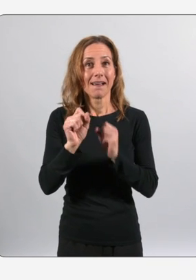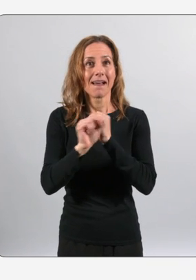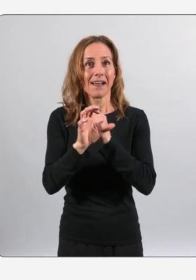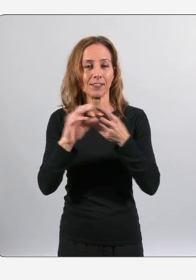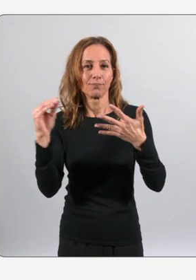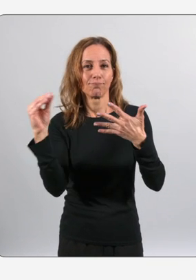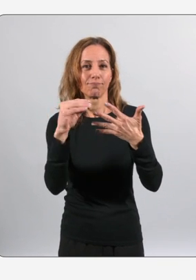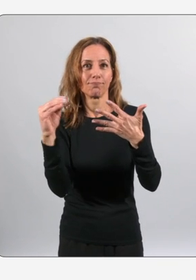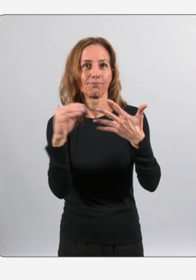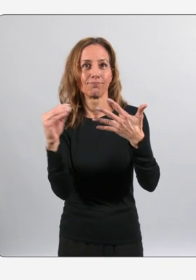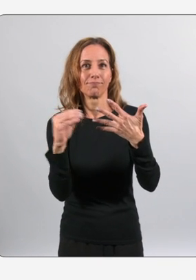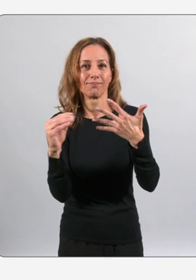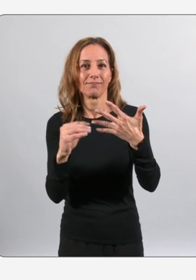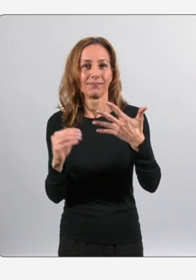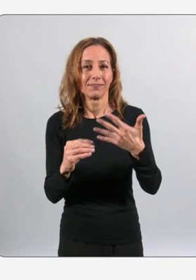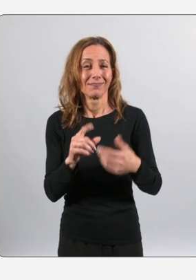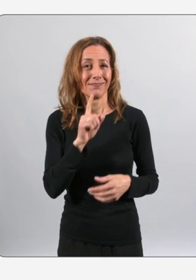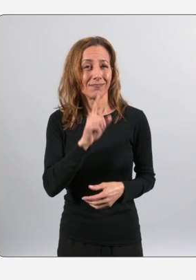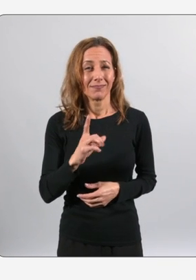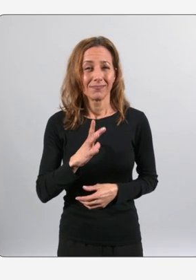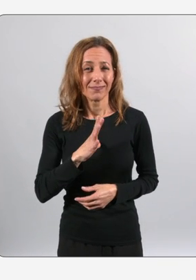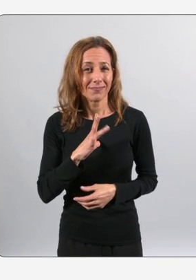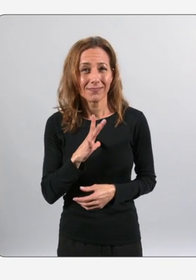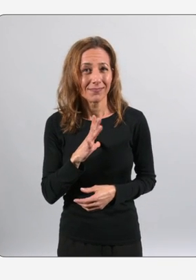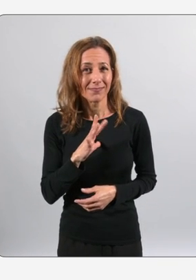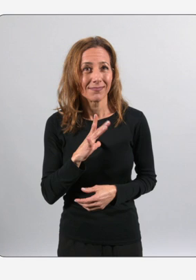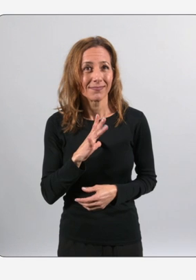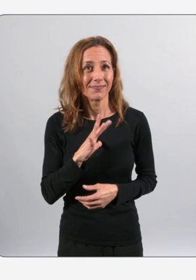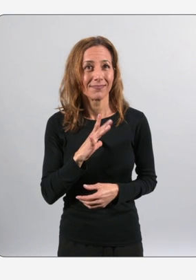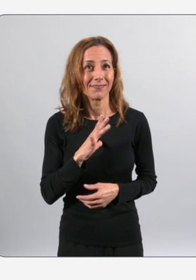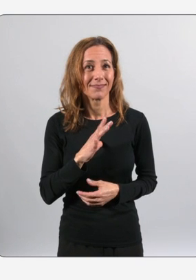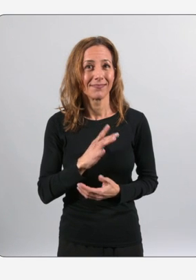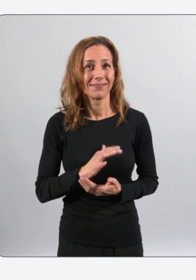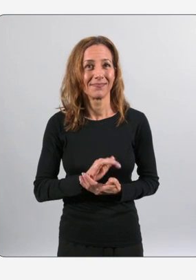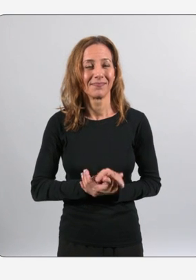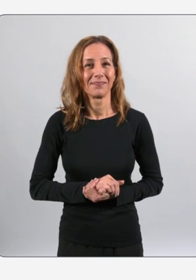And just pause here for just a minute, because this is a really beautiful moment.